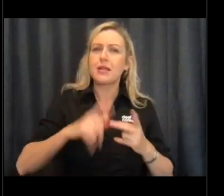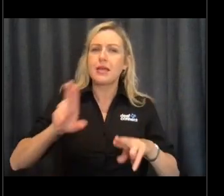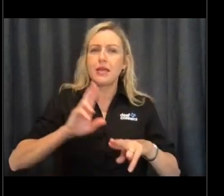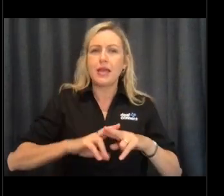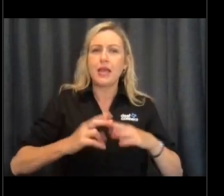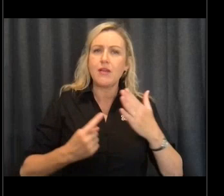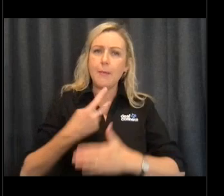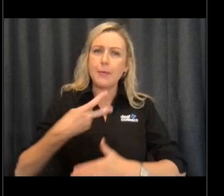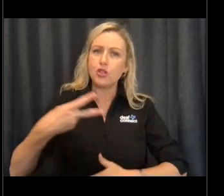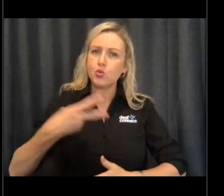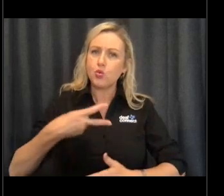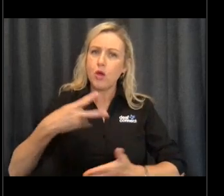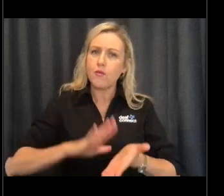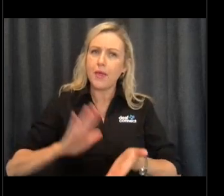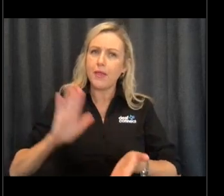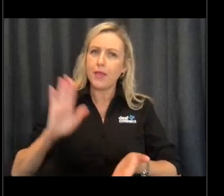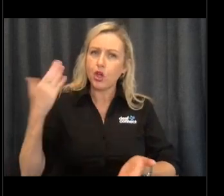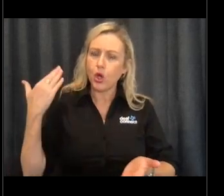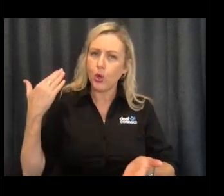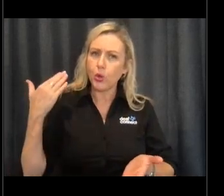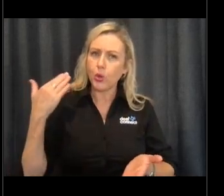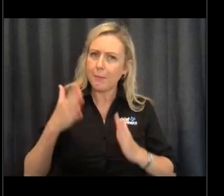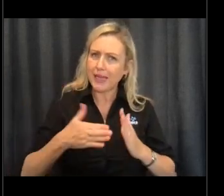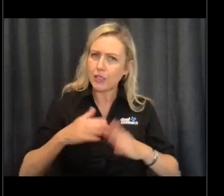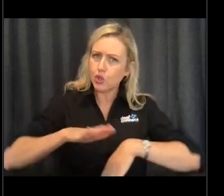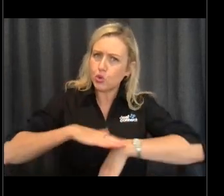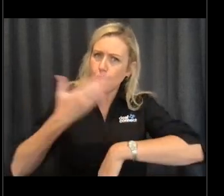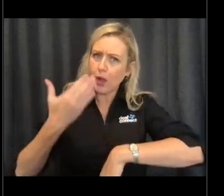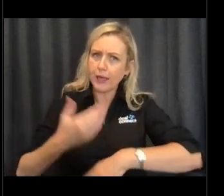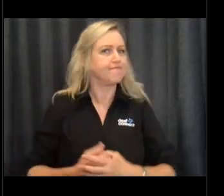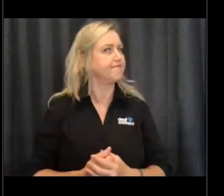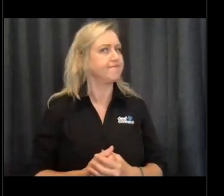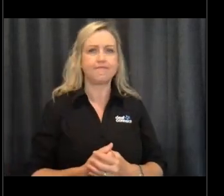There's no time cut off? There's no time limit for lodging a claim.